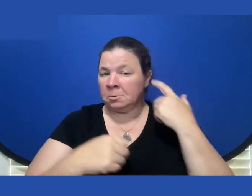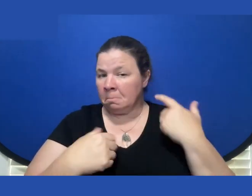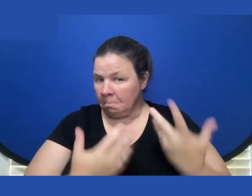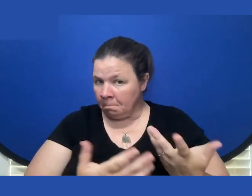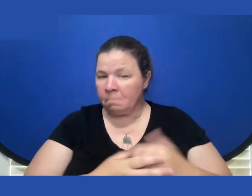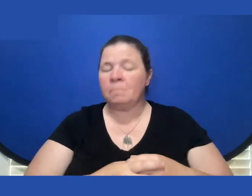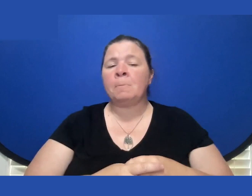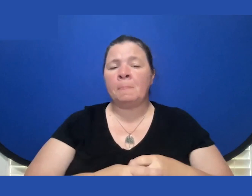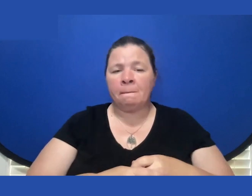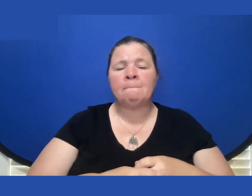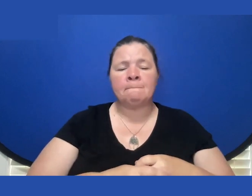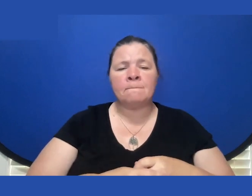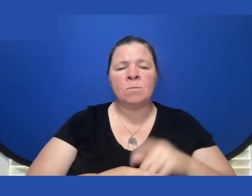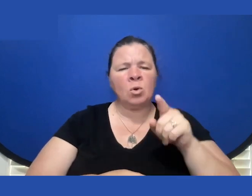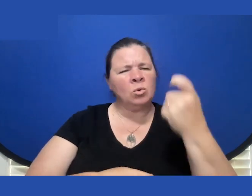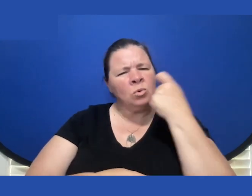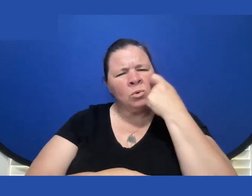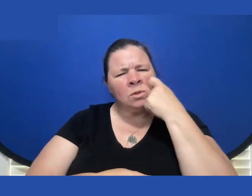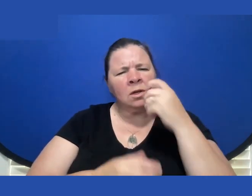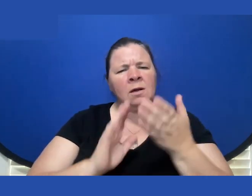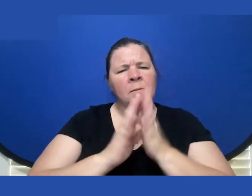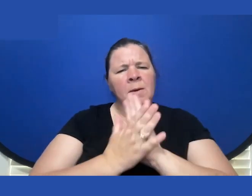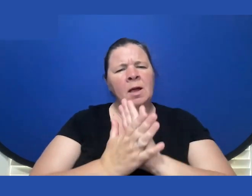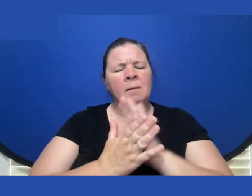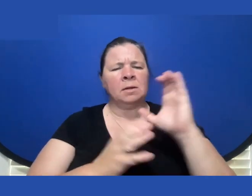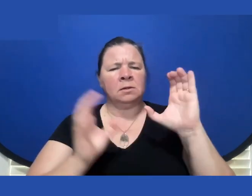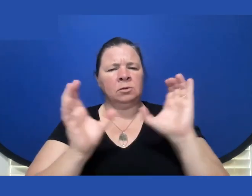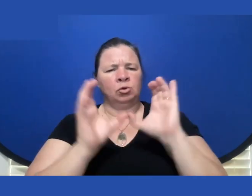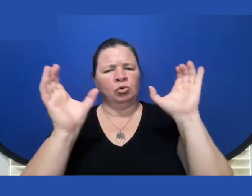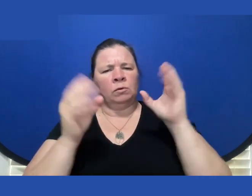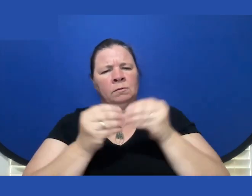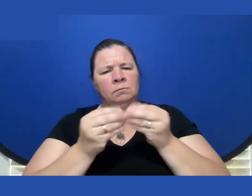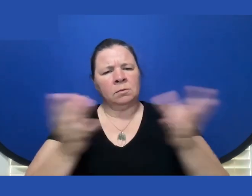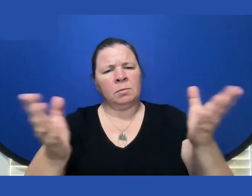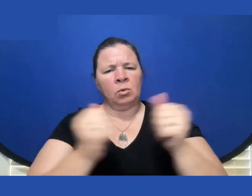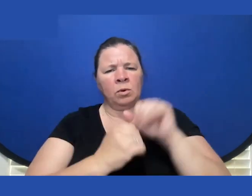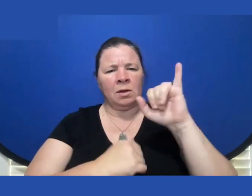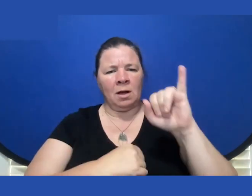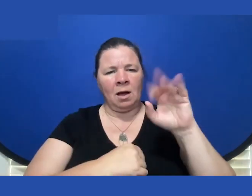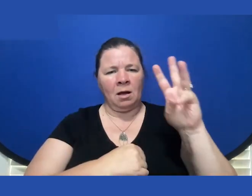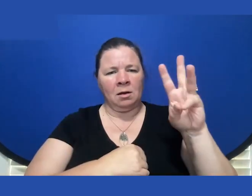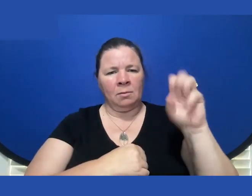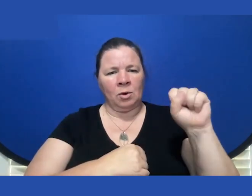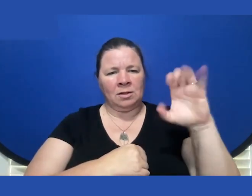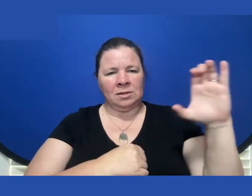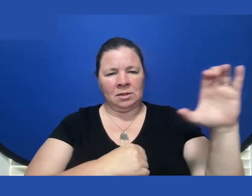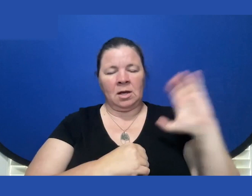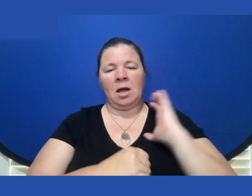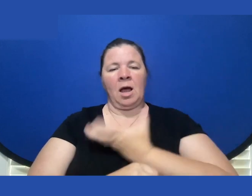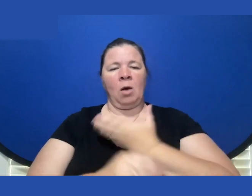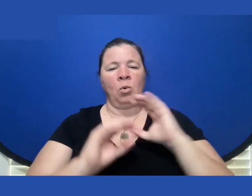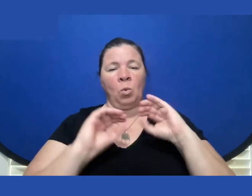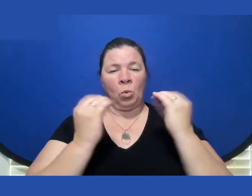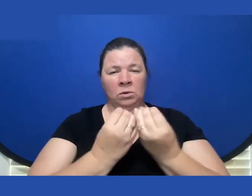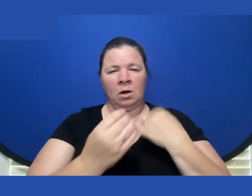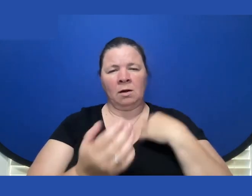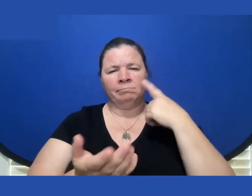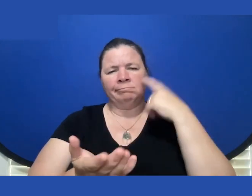So, you recently became a certified supplier with IWSCC, which is our organization that I spoke about earlier. And I'm just curious,